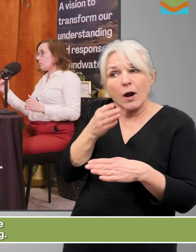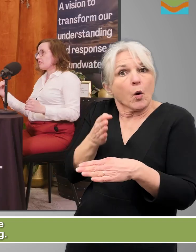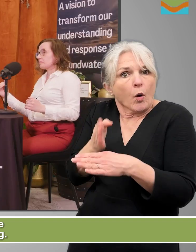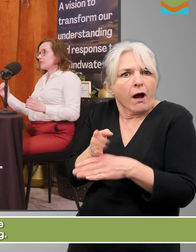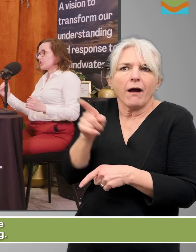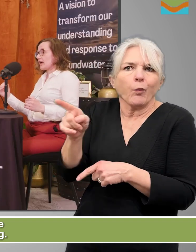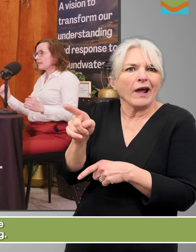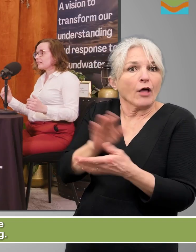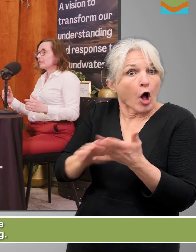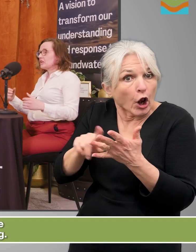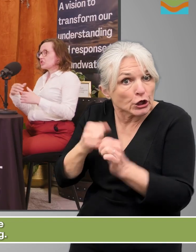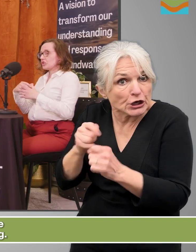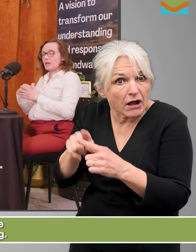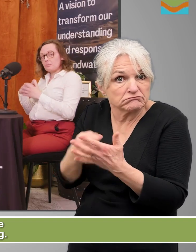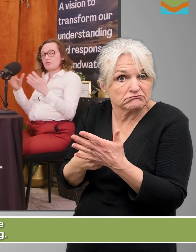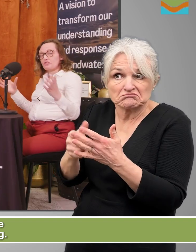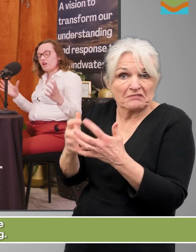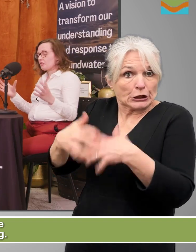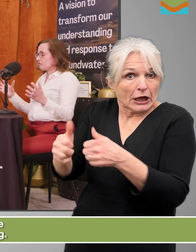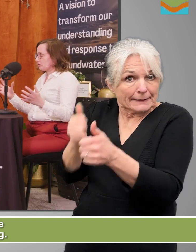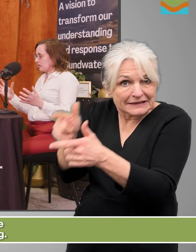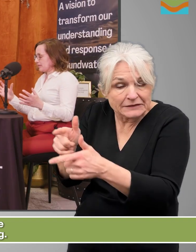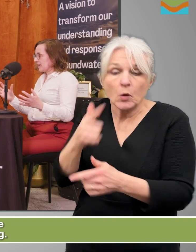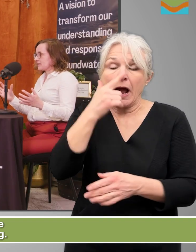and with BGS to improve our overall understanding.